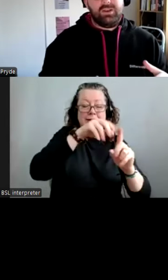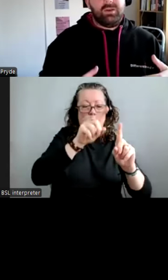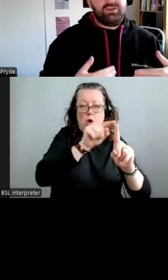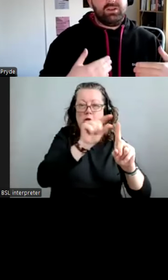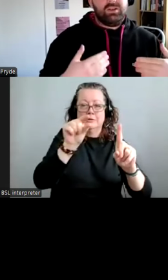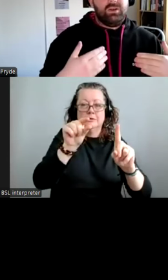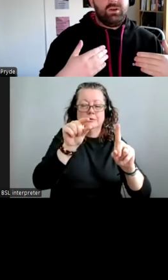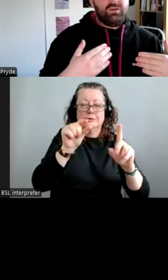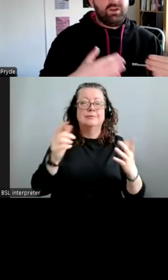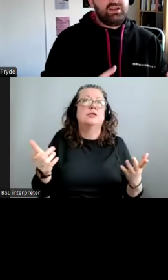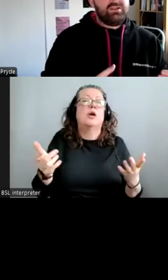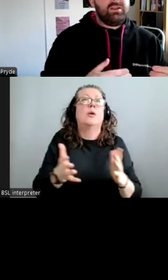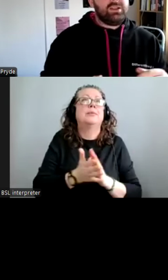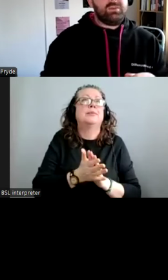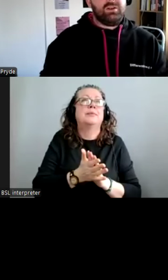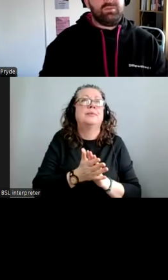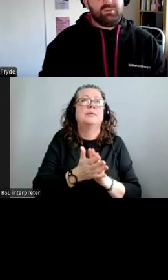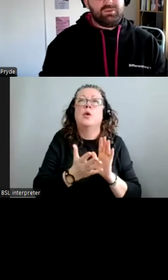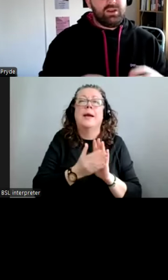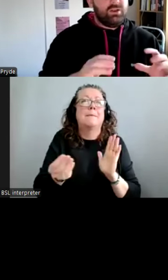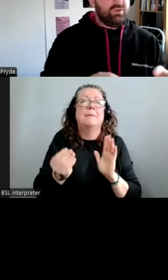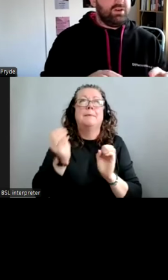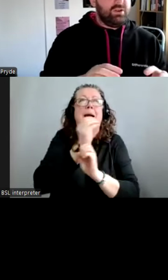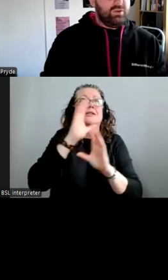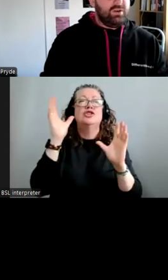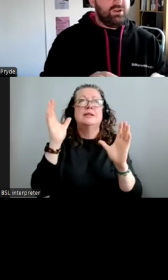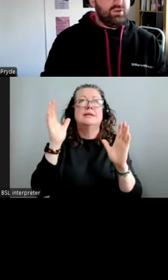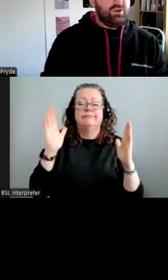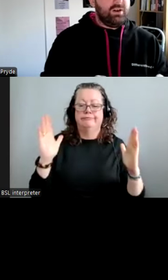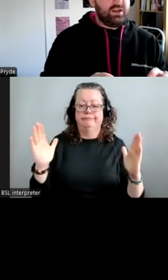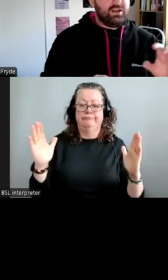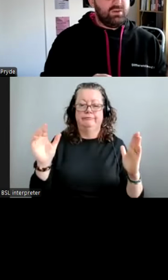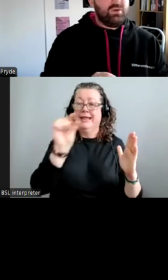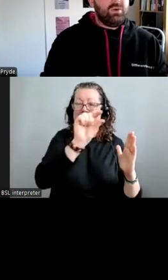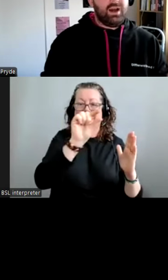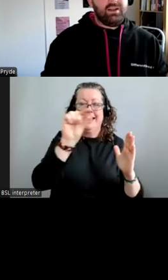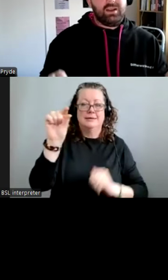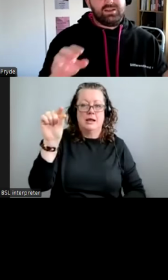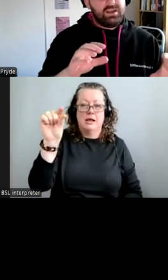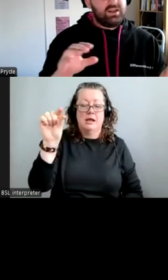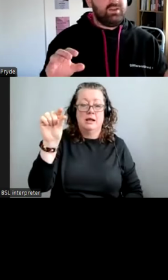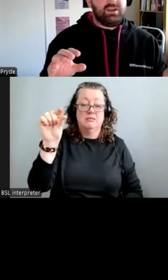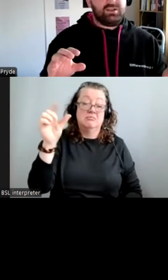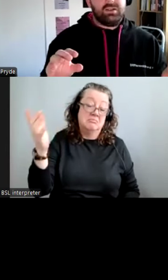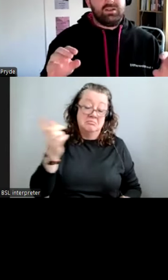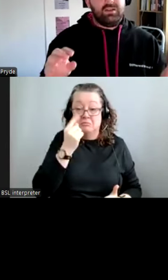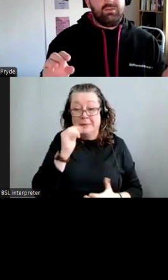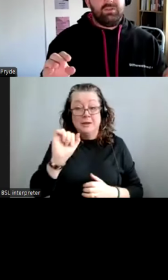If you imagine with a header, that's where probably your logo and site navigation is going to live.